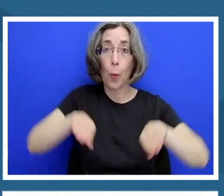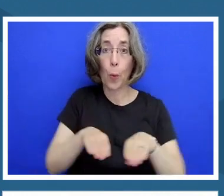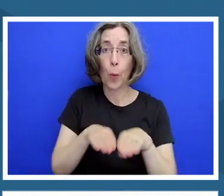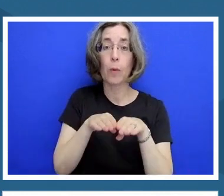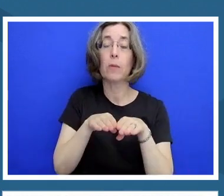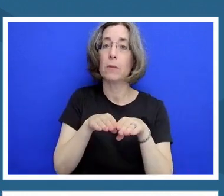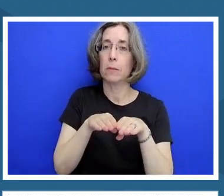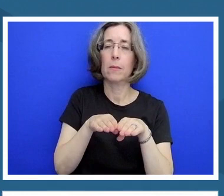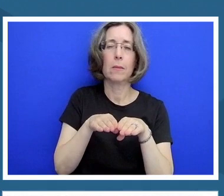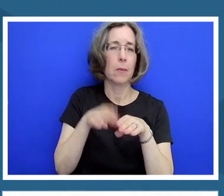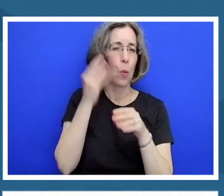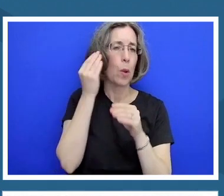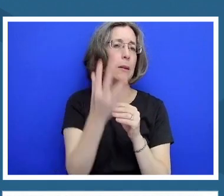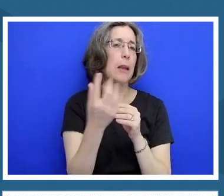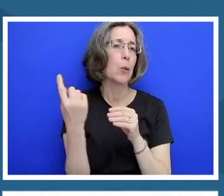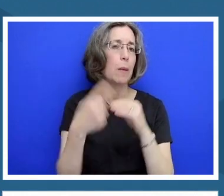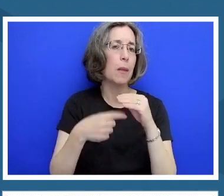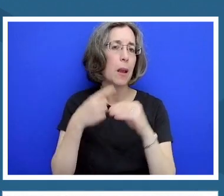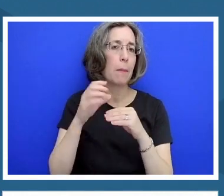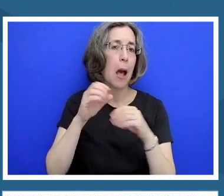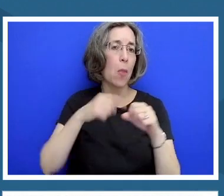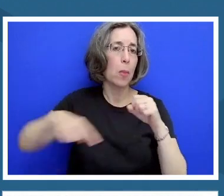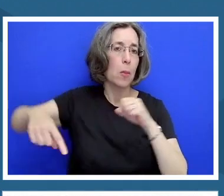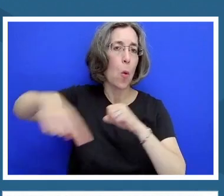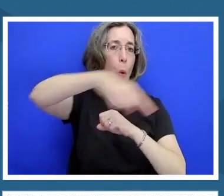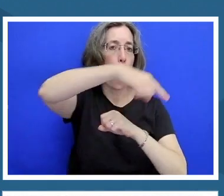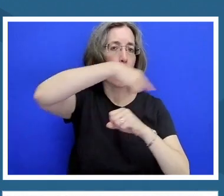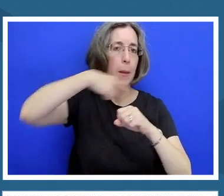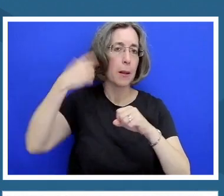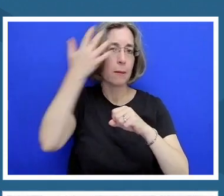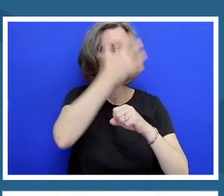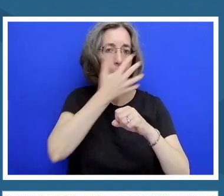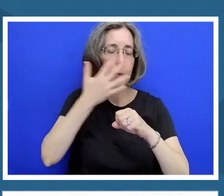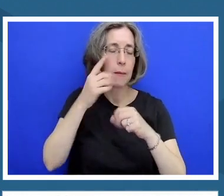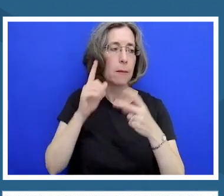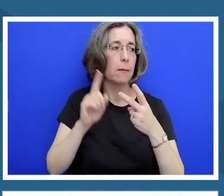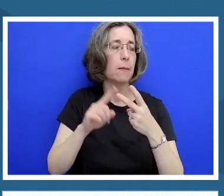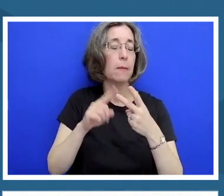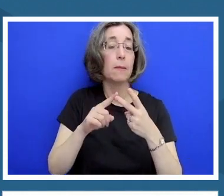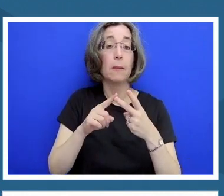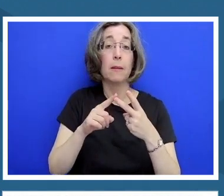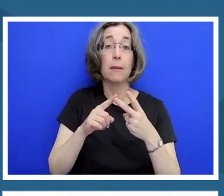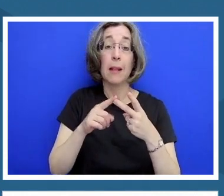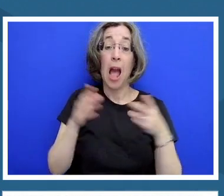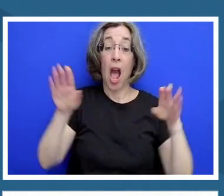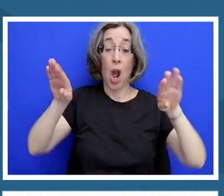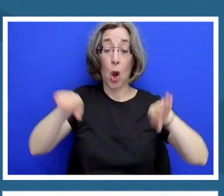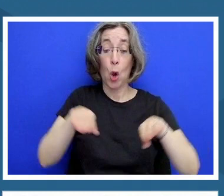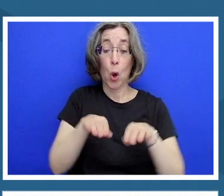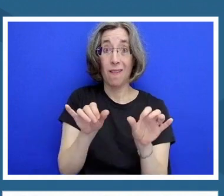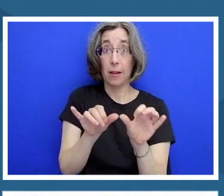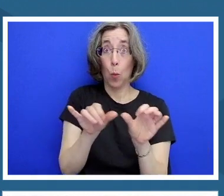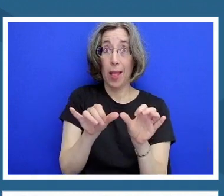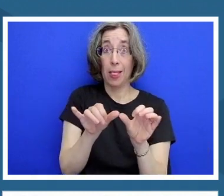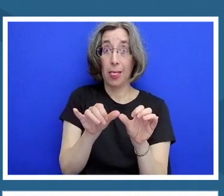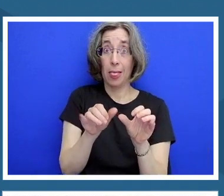the width the duration of the light curve